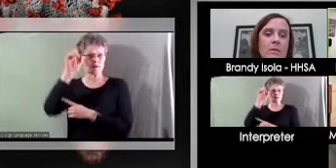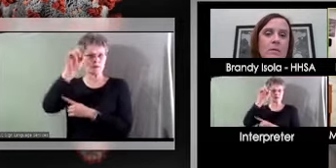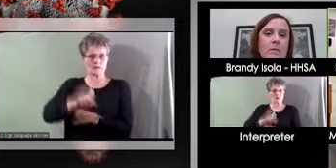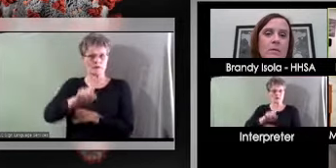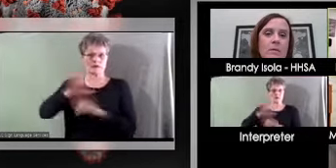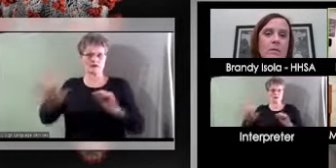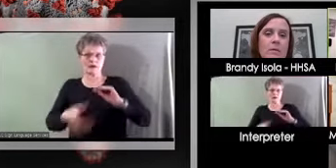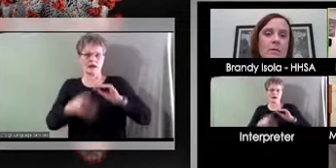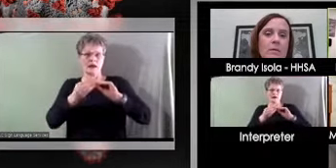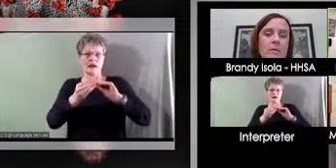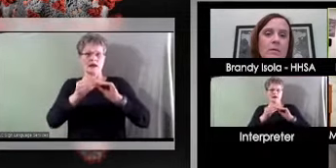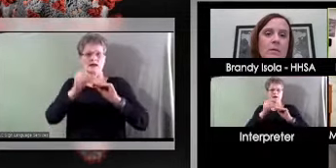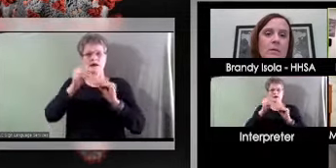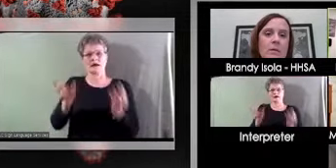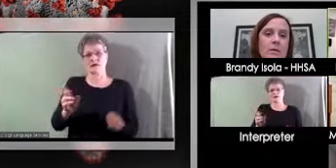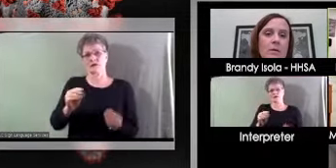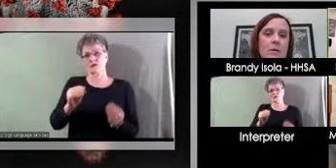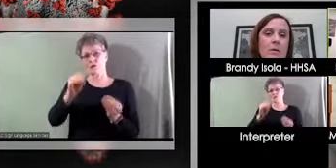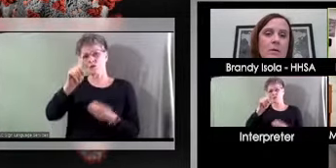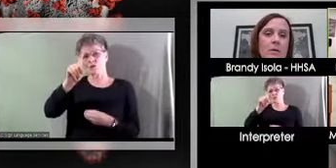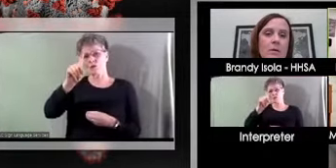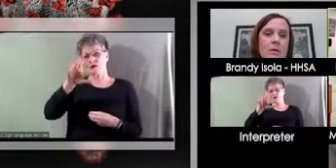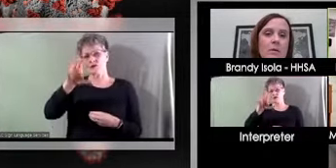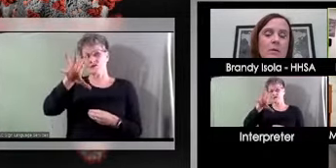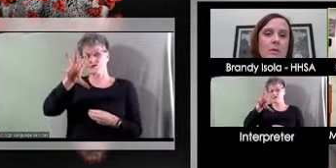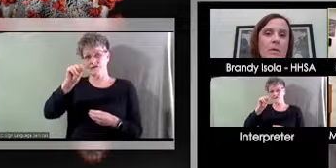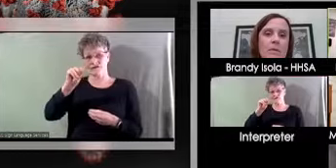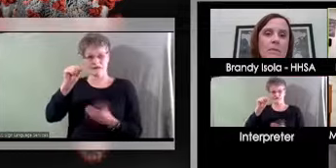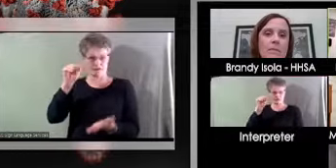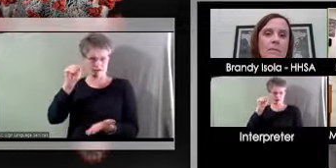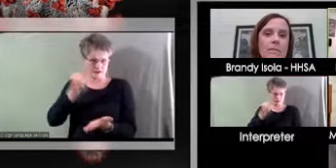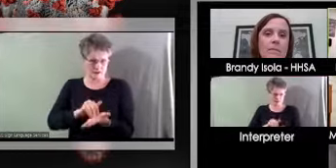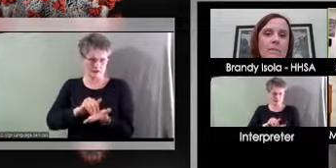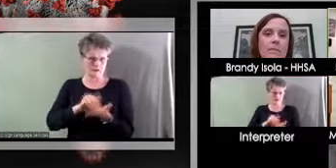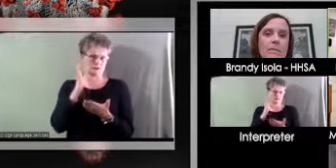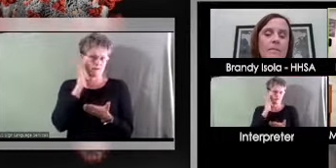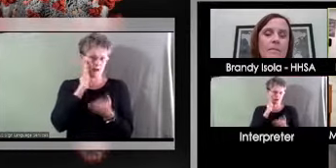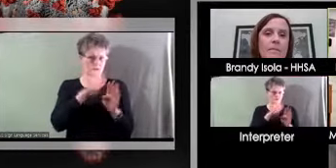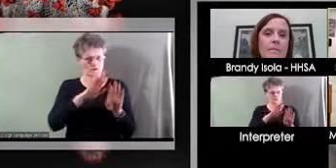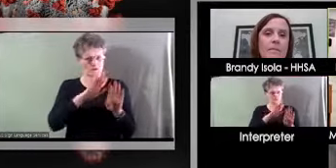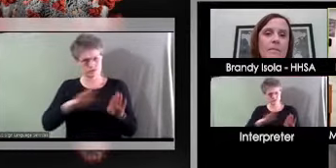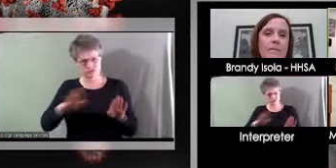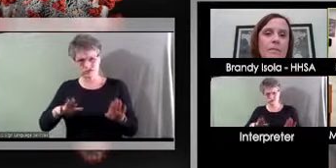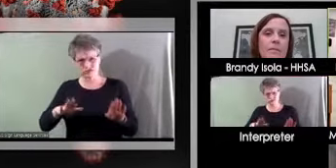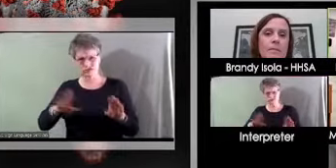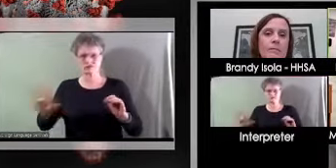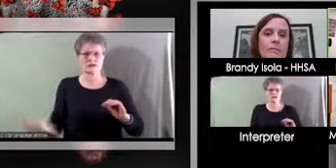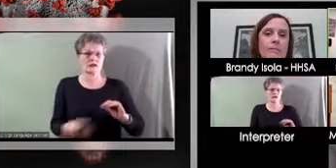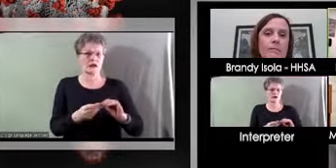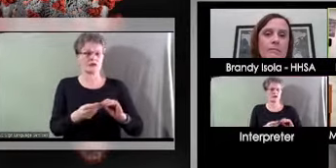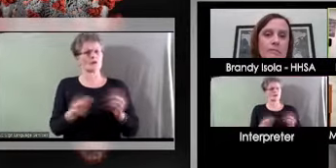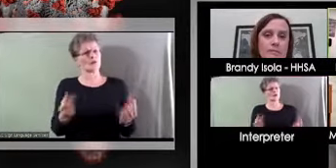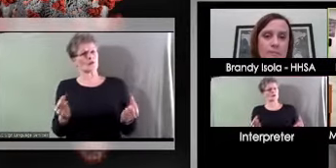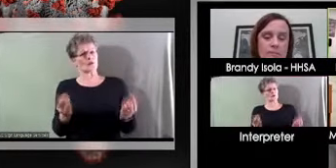prepare for an upcoming surge, what is Shasta County doing to increase the number of hospital beds in our county?